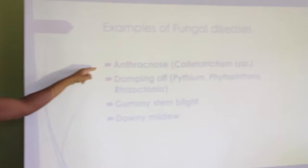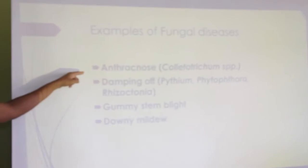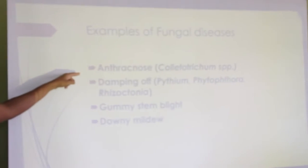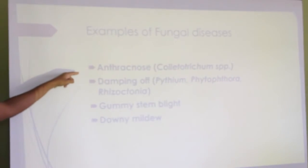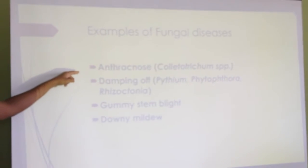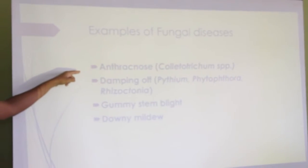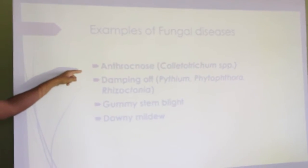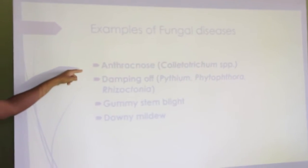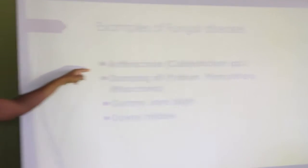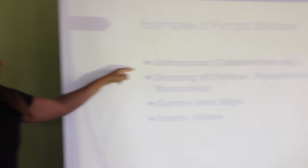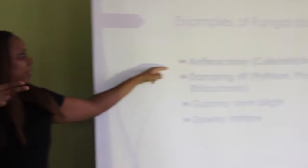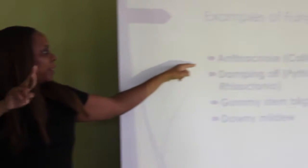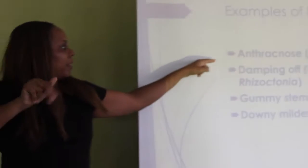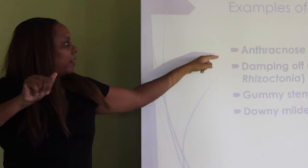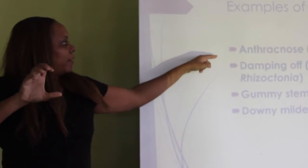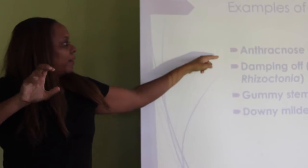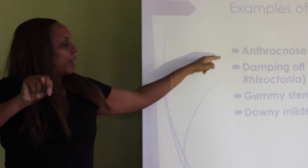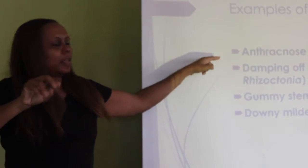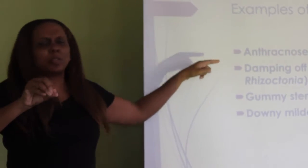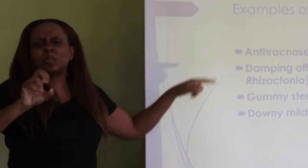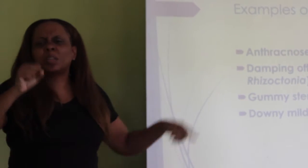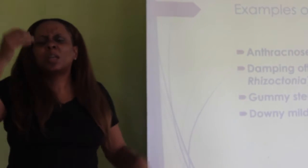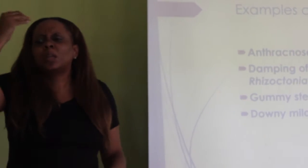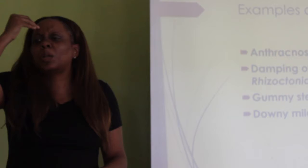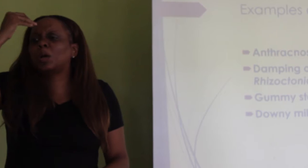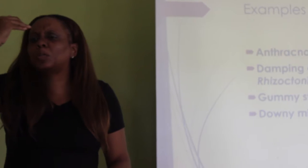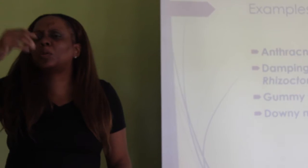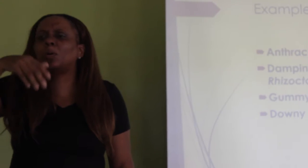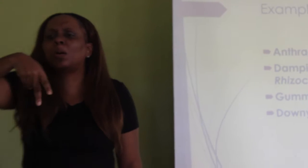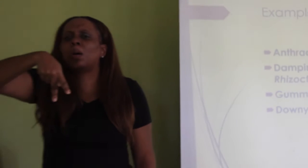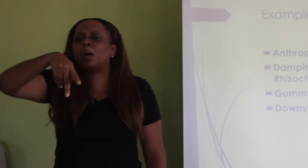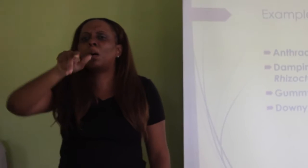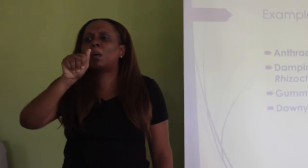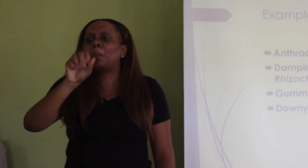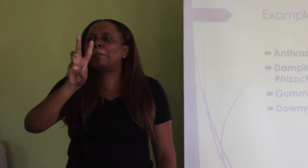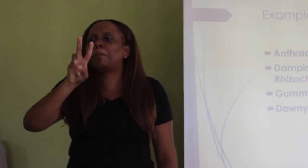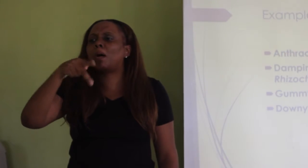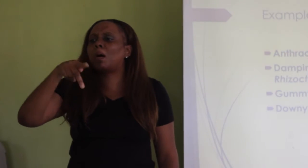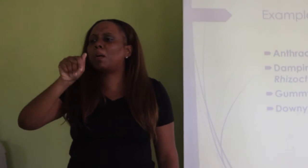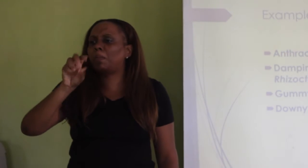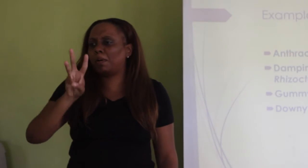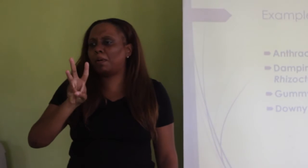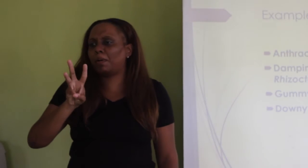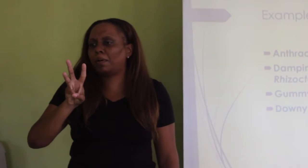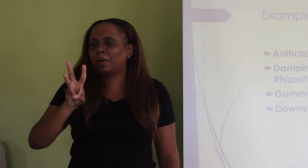i don't know if you have ever seen a papal and when you it has a spot on it our